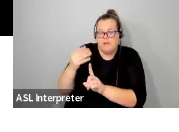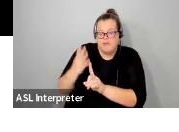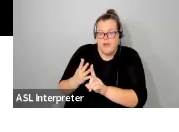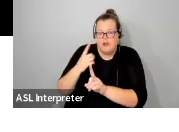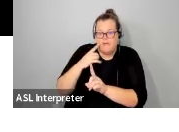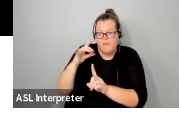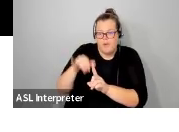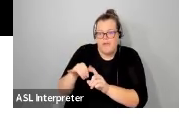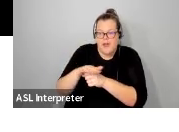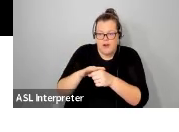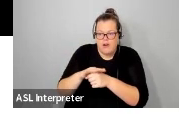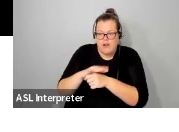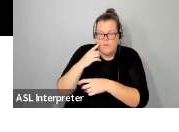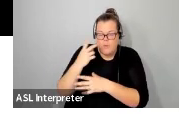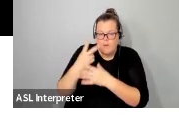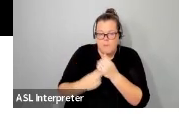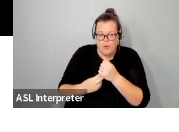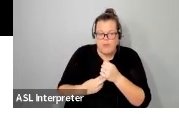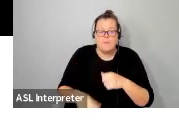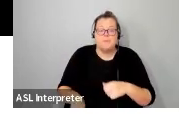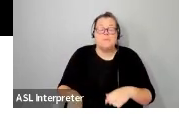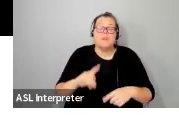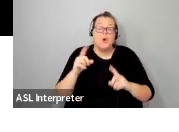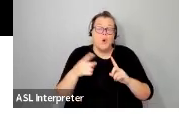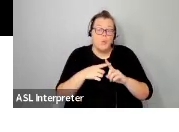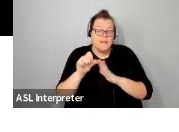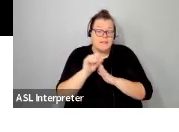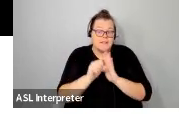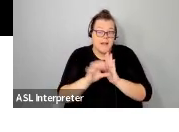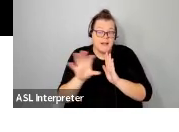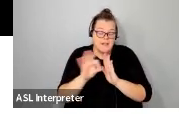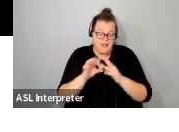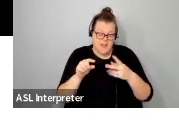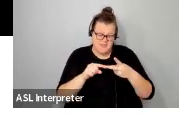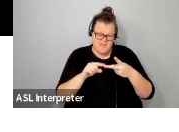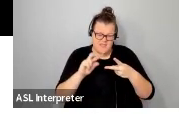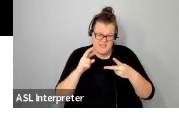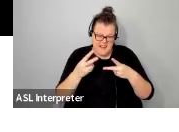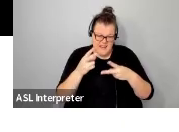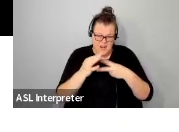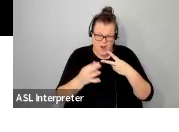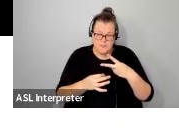Now, when a state selects that second option, they also have to check these following check boxes.